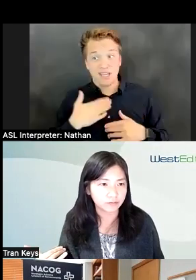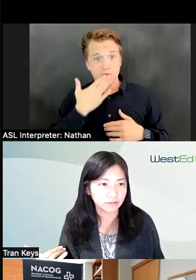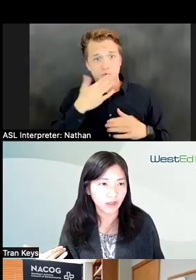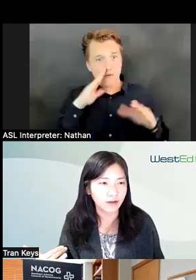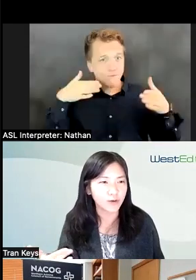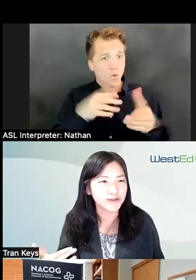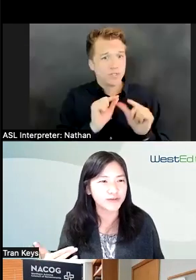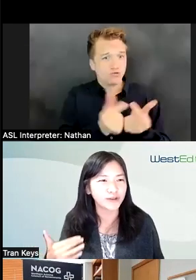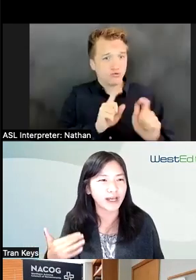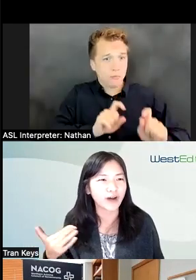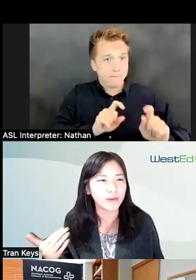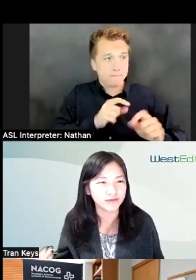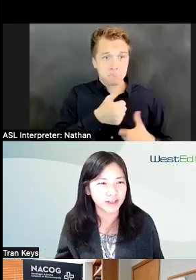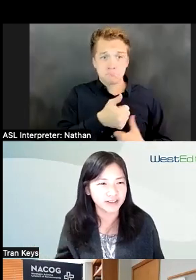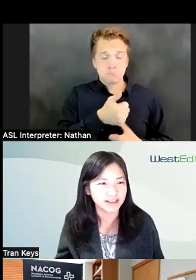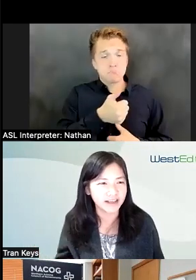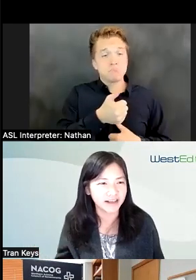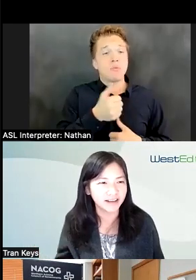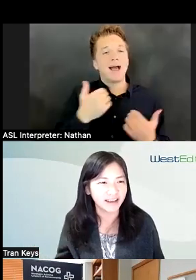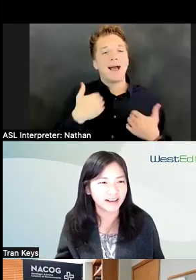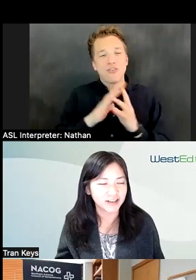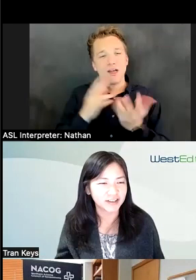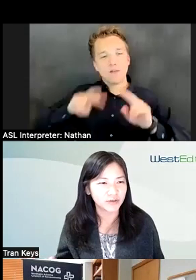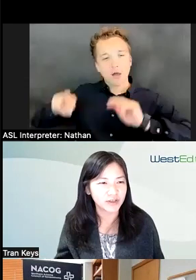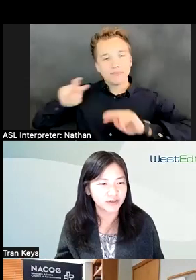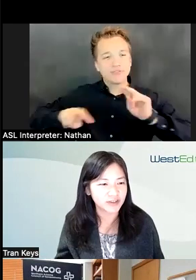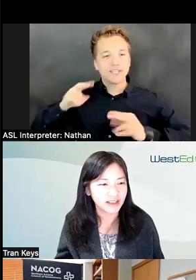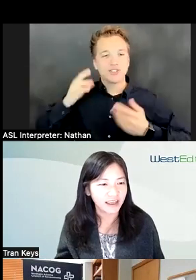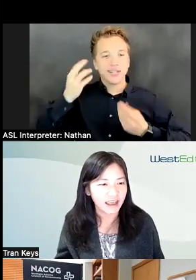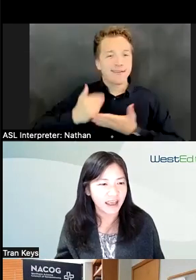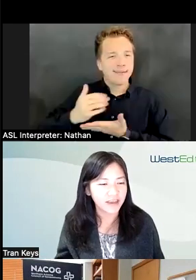Of course, we do a lot of observation in data collection and research.